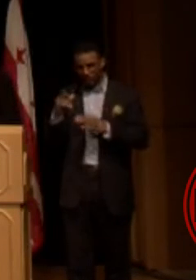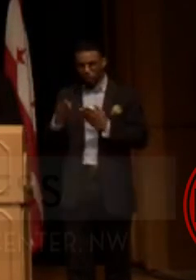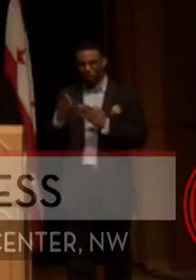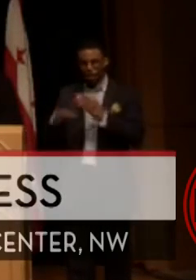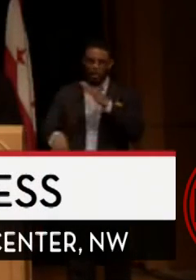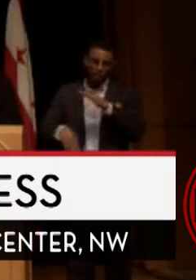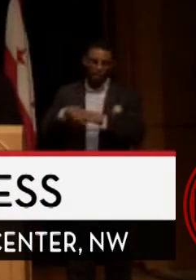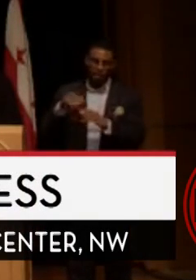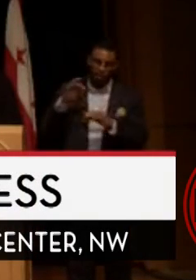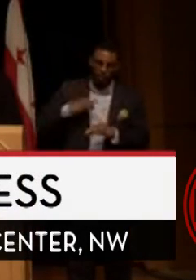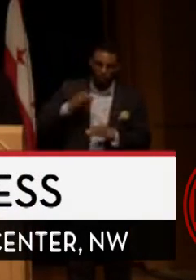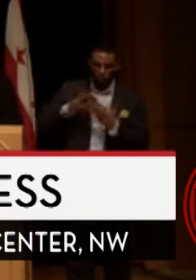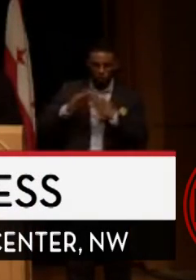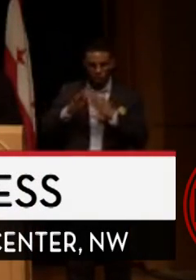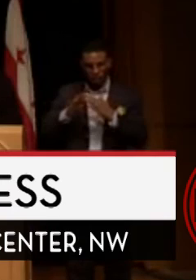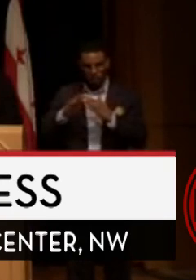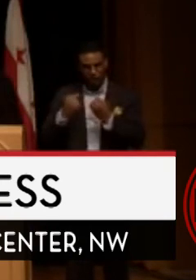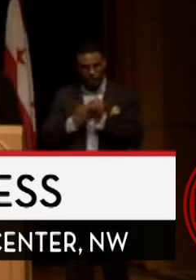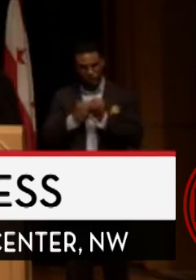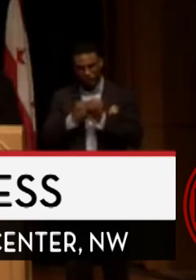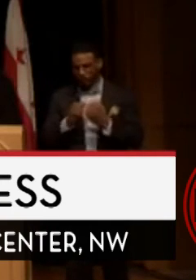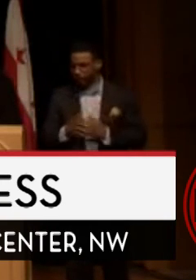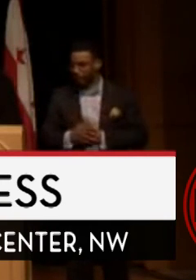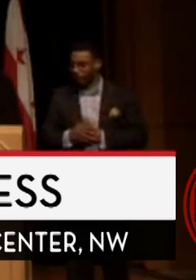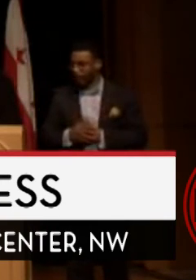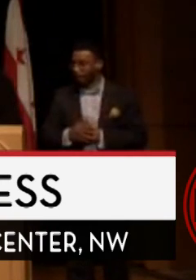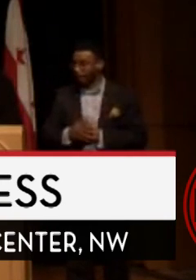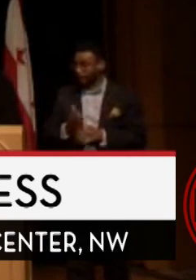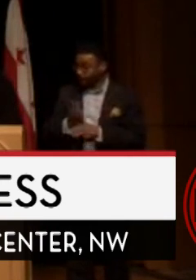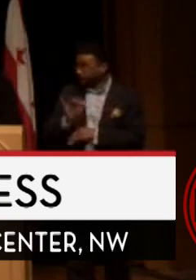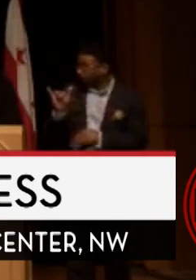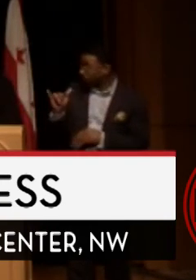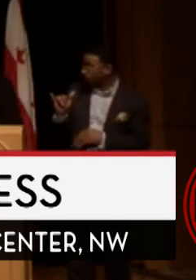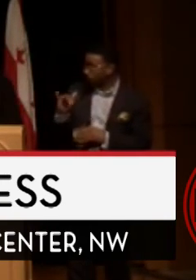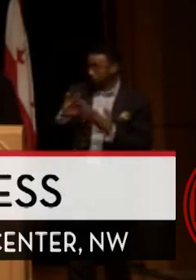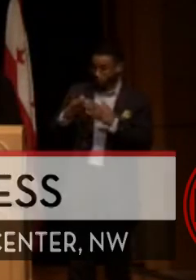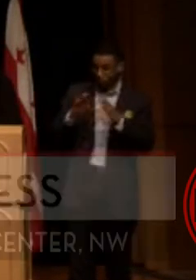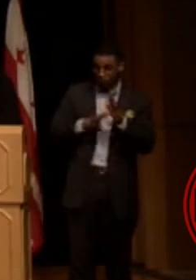BENEFIT TO THE COMMUNITY AND STAKEHOLDERS. FOLLOWING THE COMMUNITY DEVELOPMENT WORKSHOP WE WILL